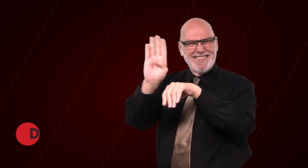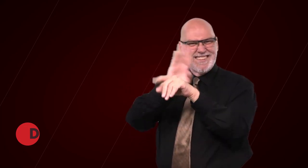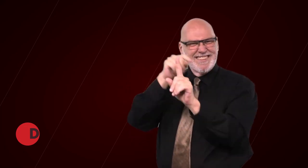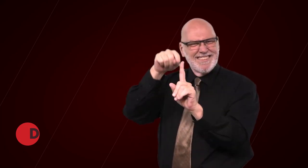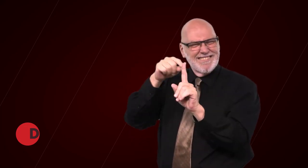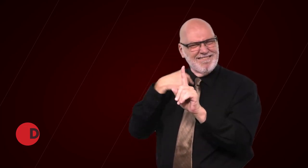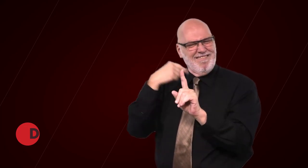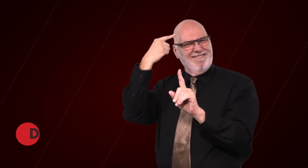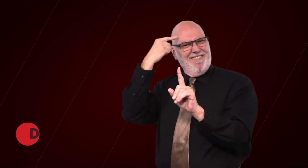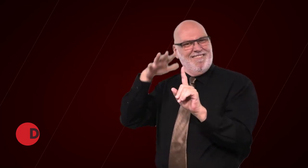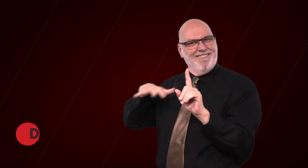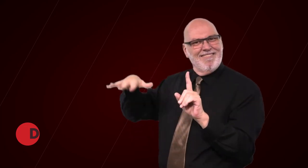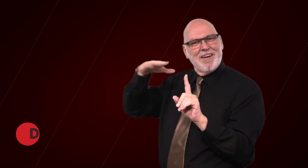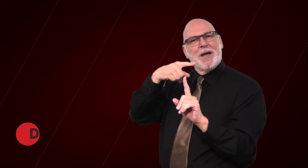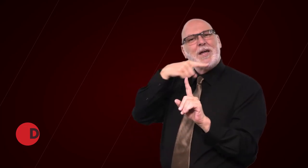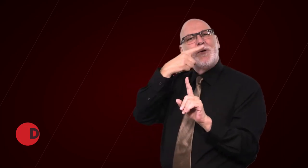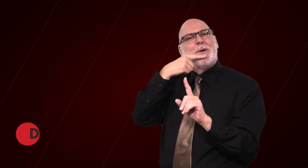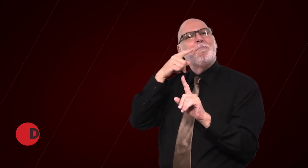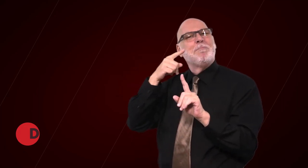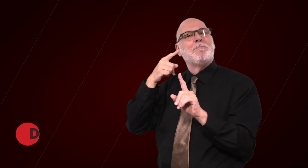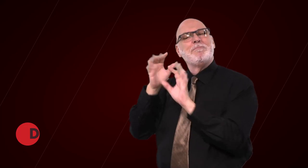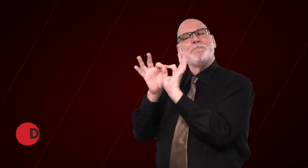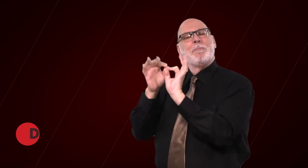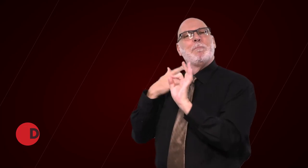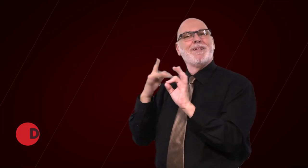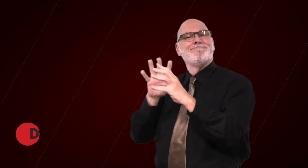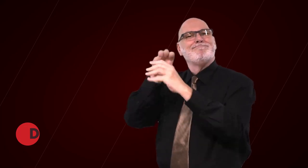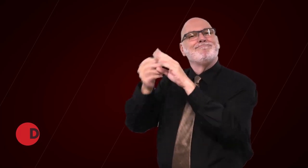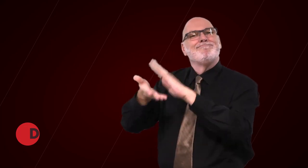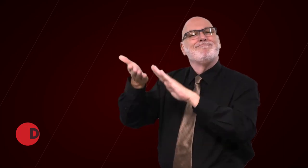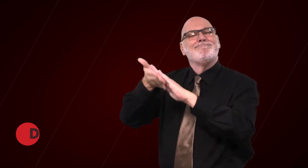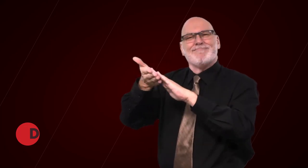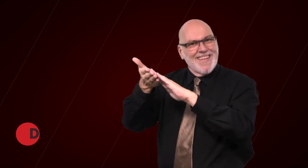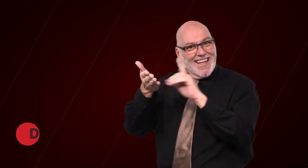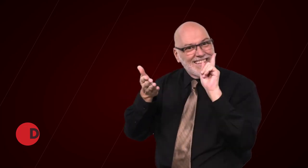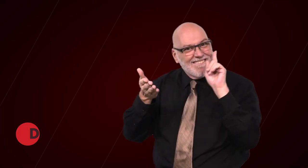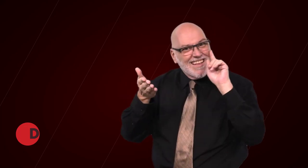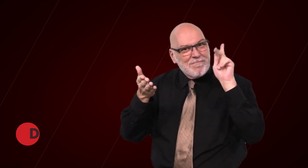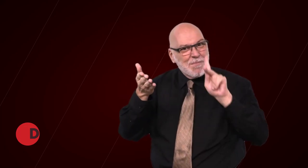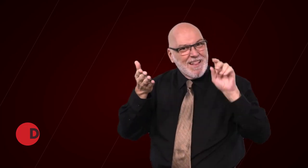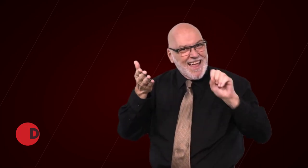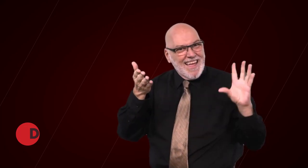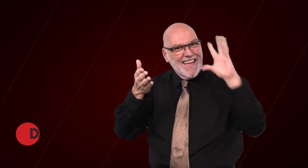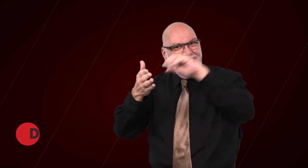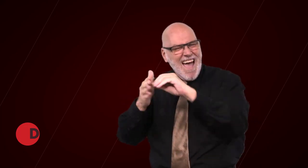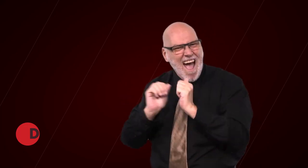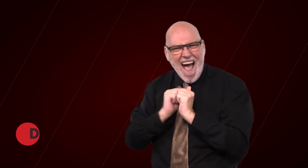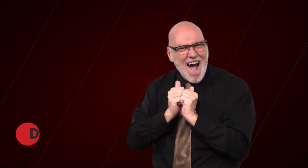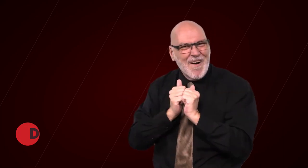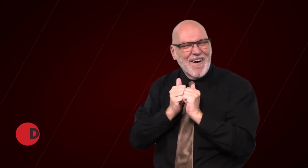that presumably involves hearing interpreters?